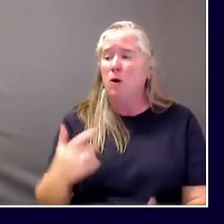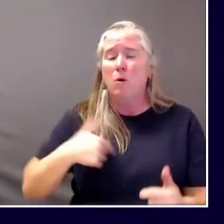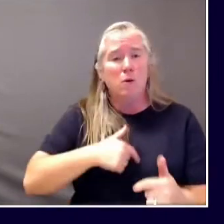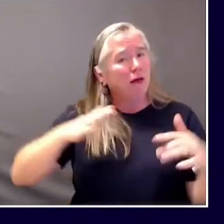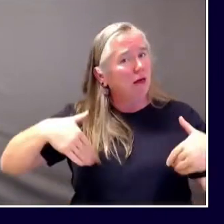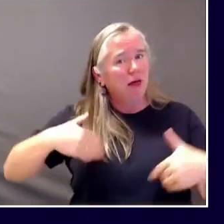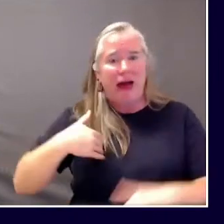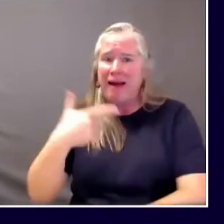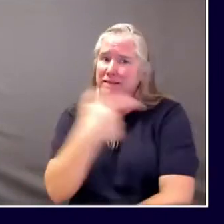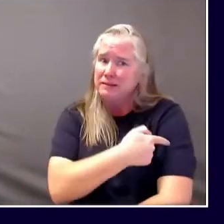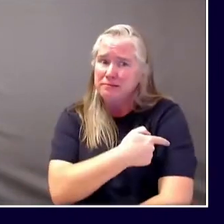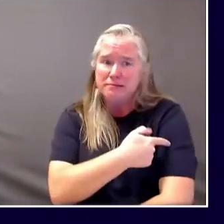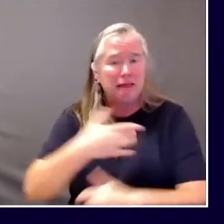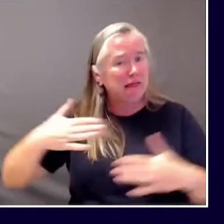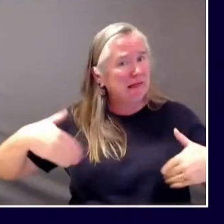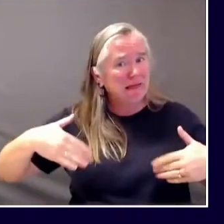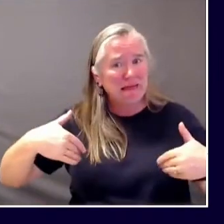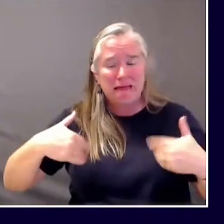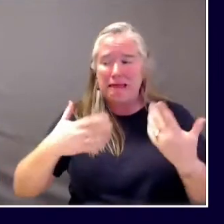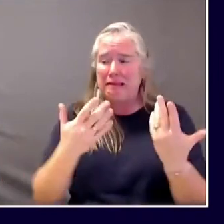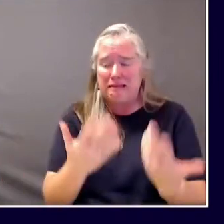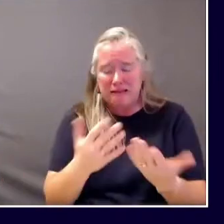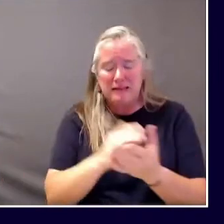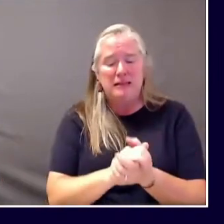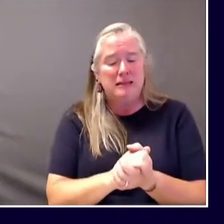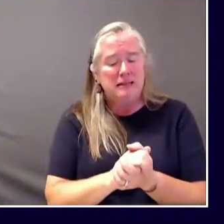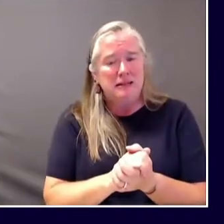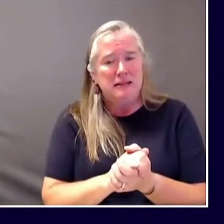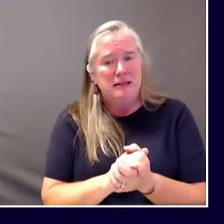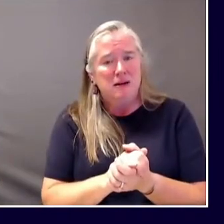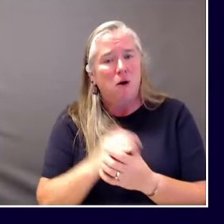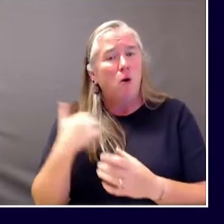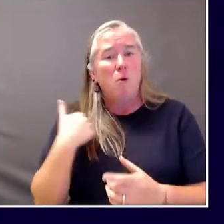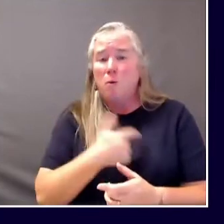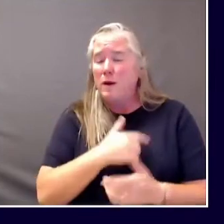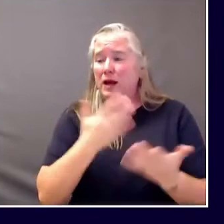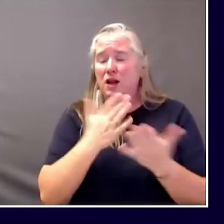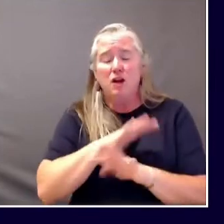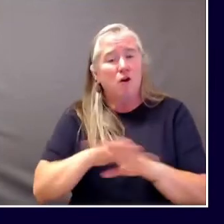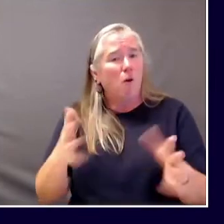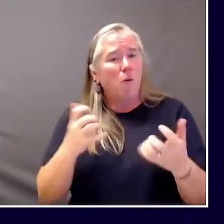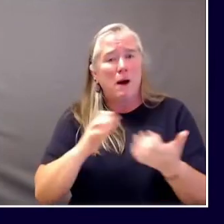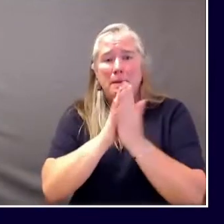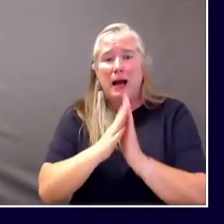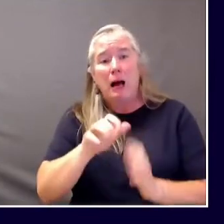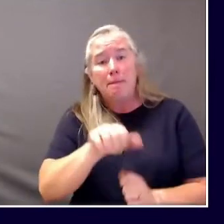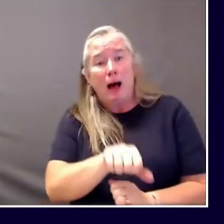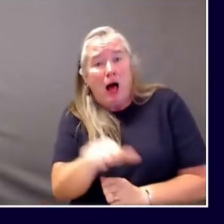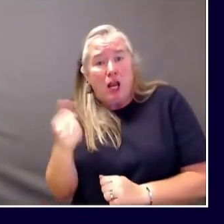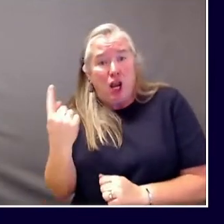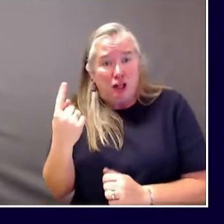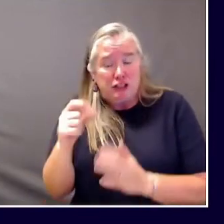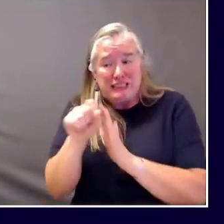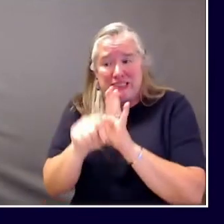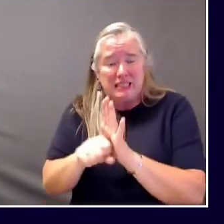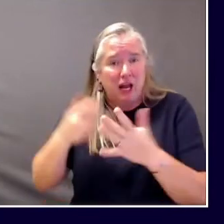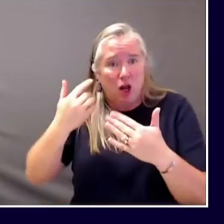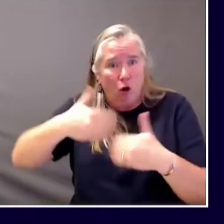or will we be yet another evening news headline about a